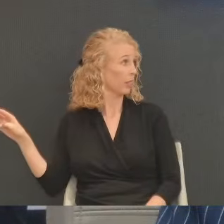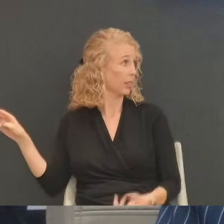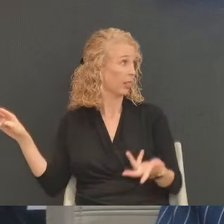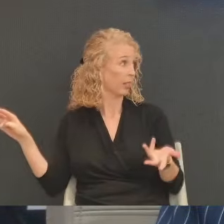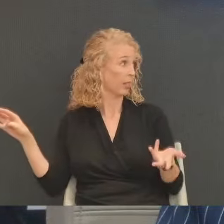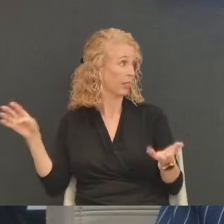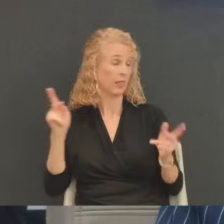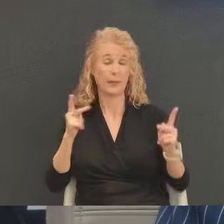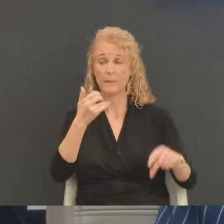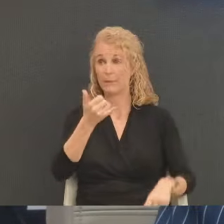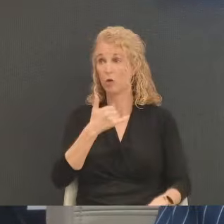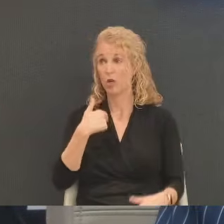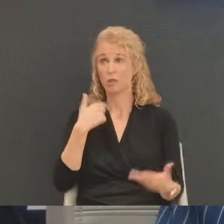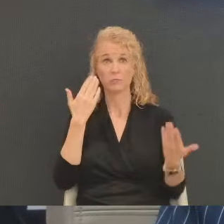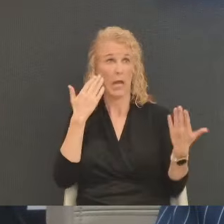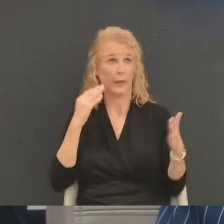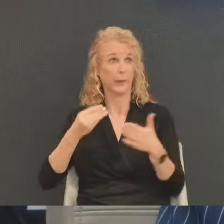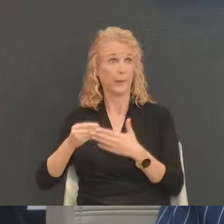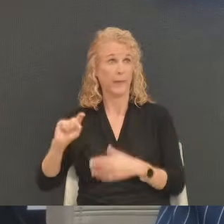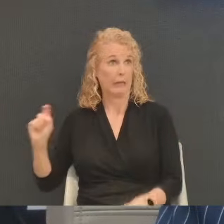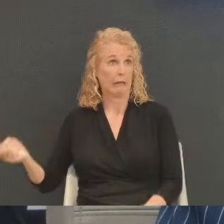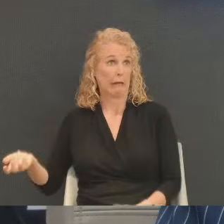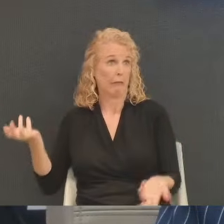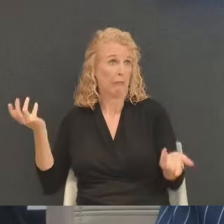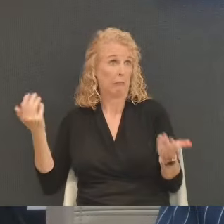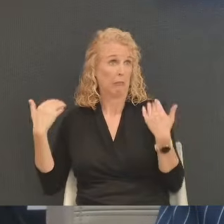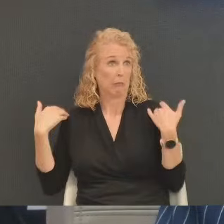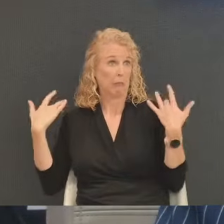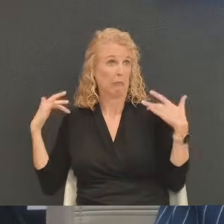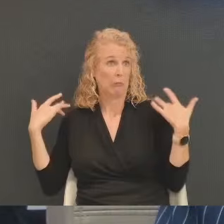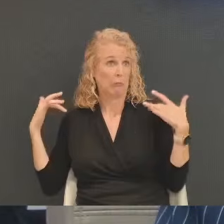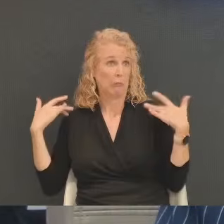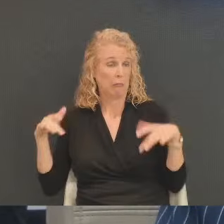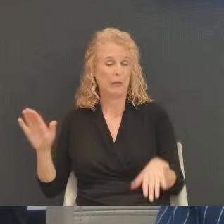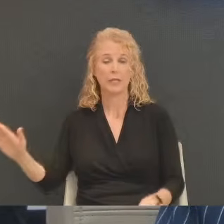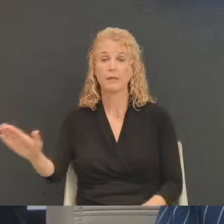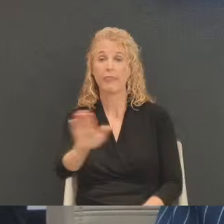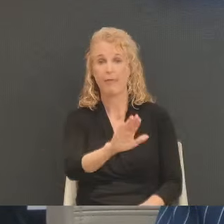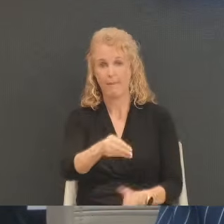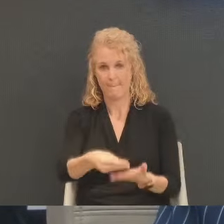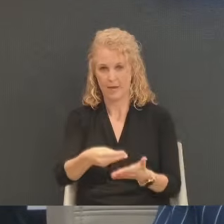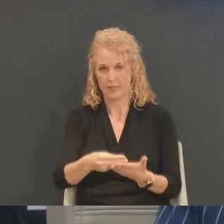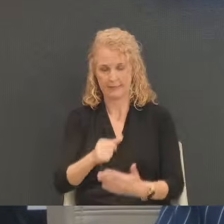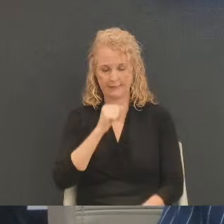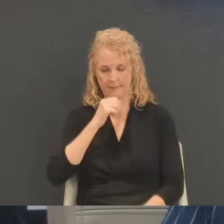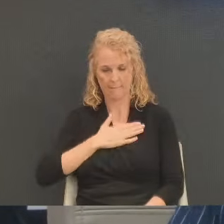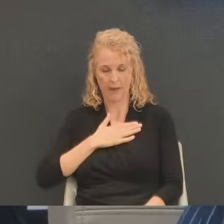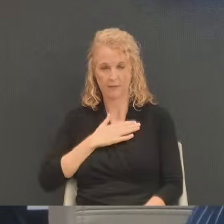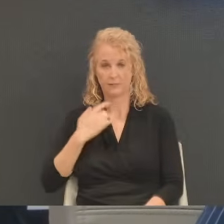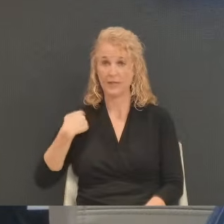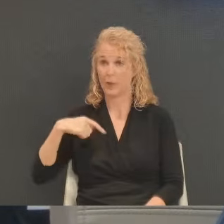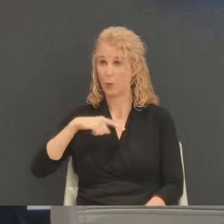I can do I done gave them the money. This is the taxpayers' money and we got to vote. We vote to